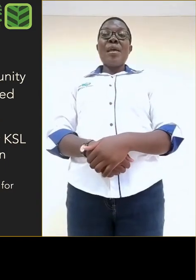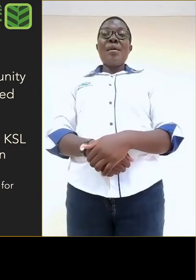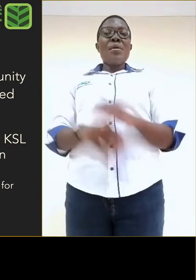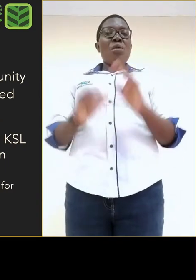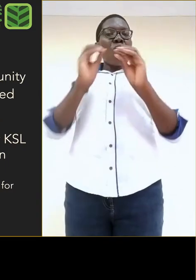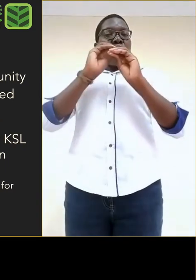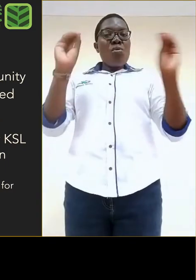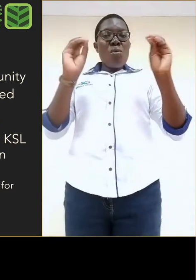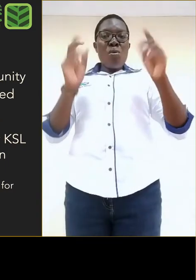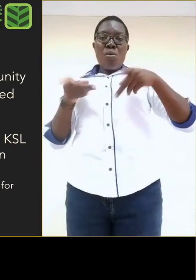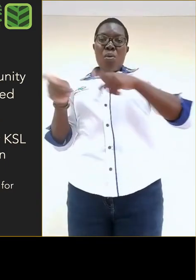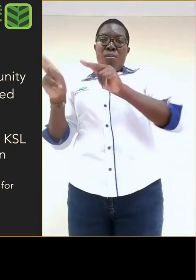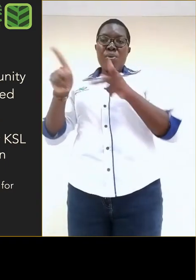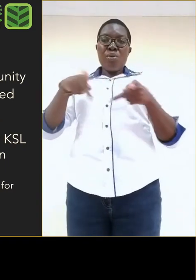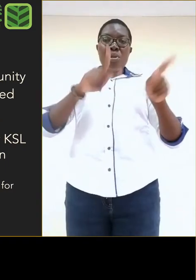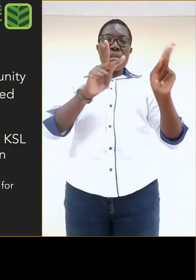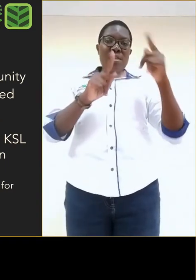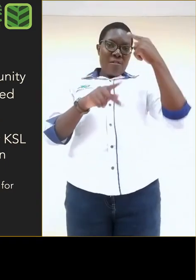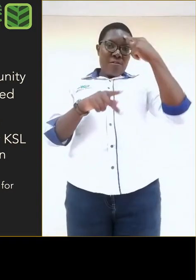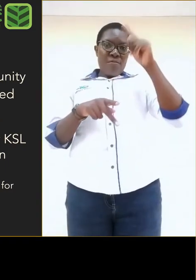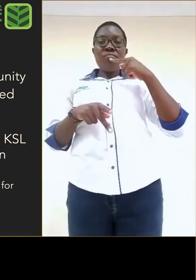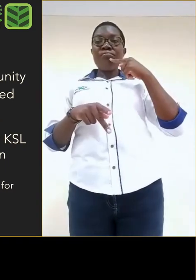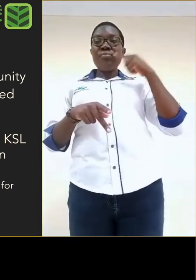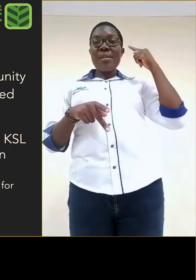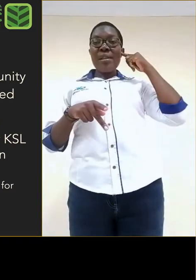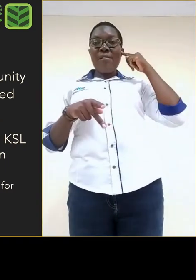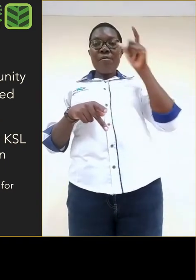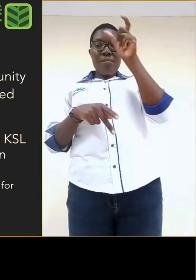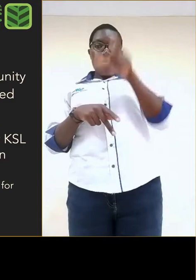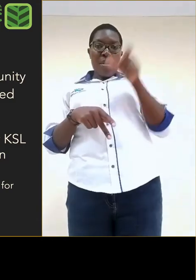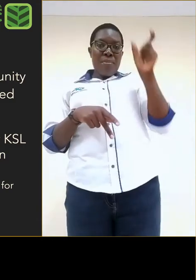Second, there has been a lack of opportunities for deaf people to become trained,